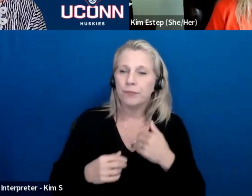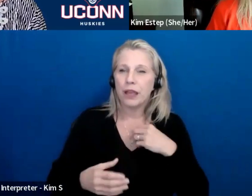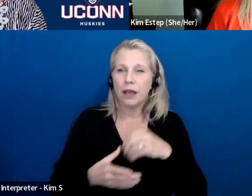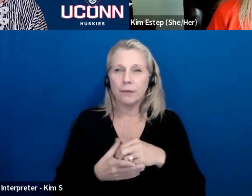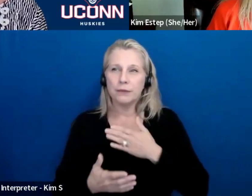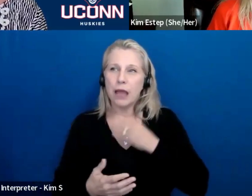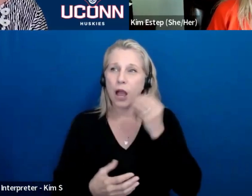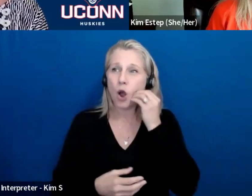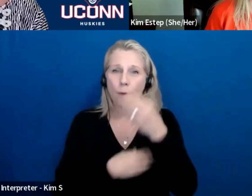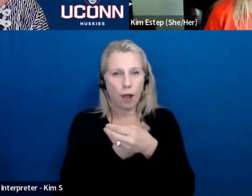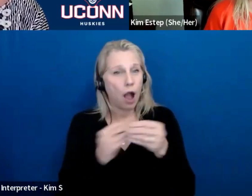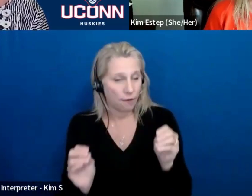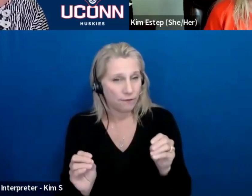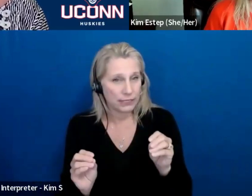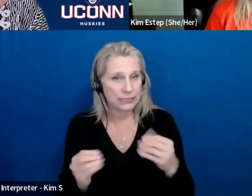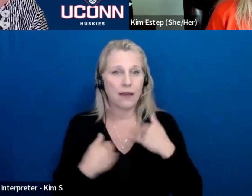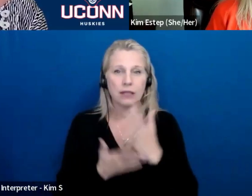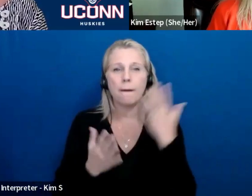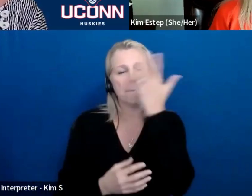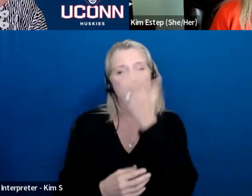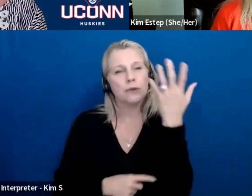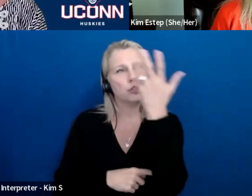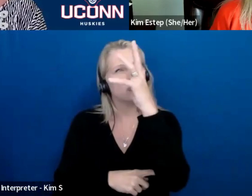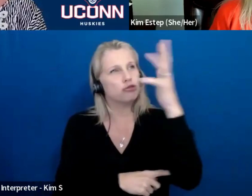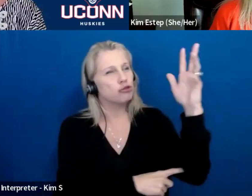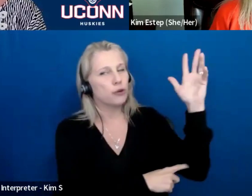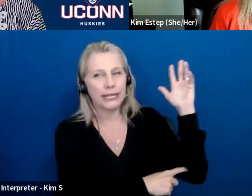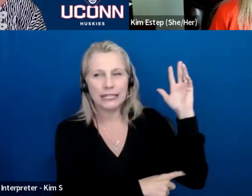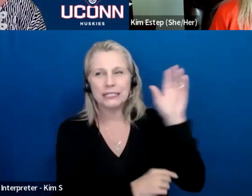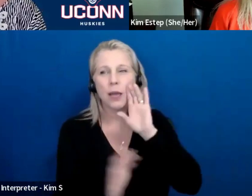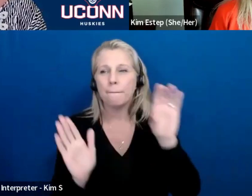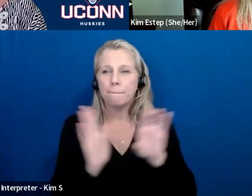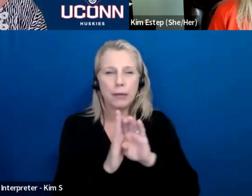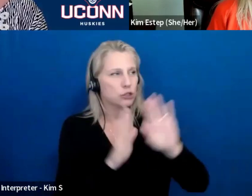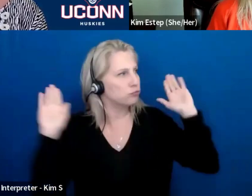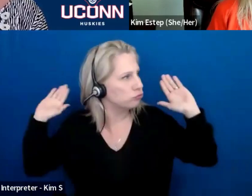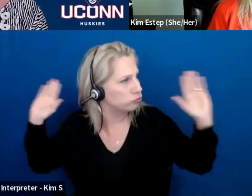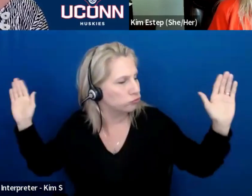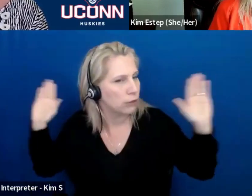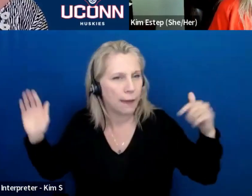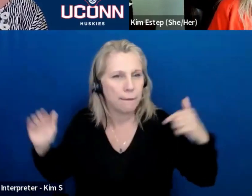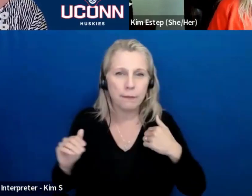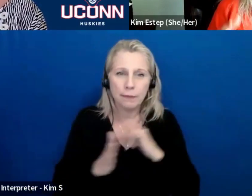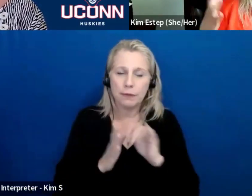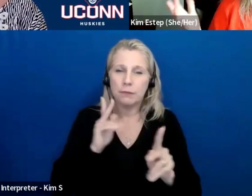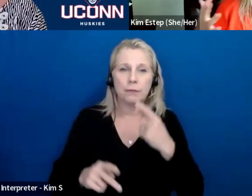office. I have some beautiful trees are in a picture behind me that folks say that you know, is